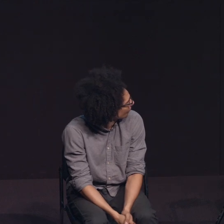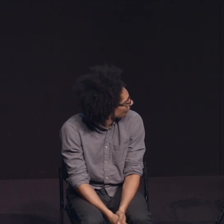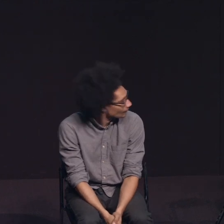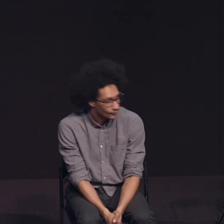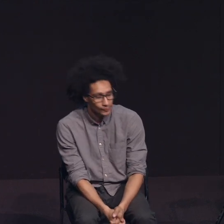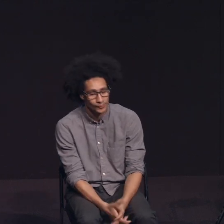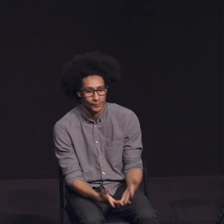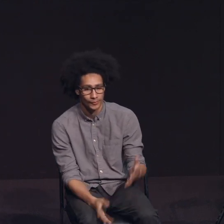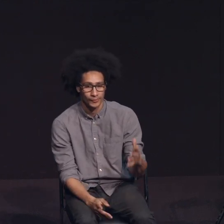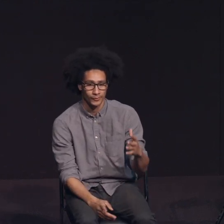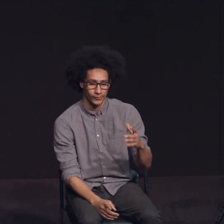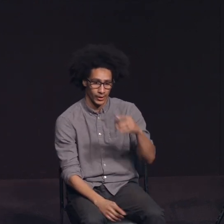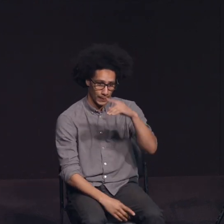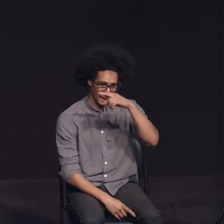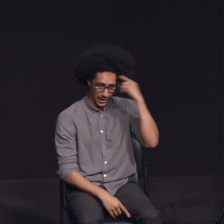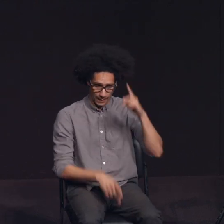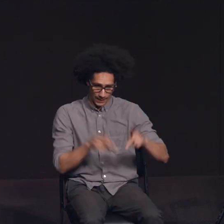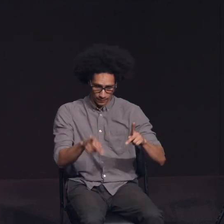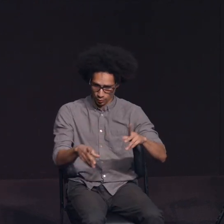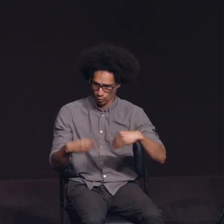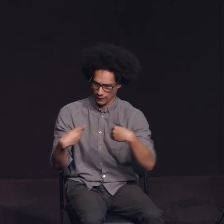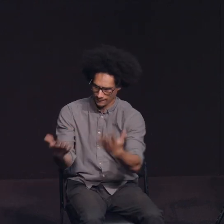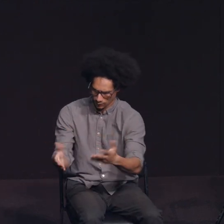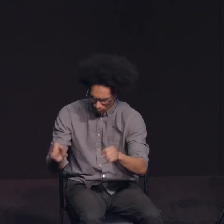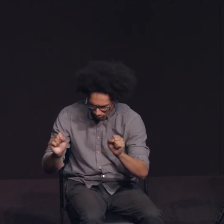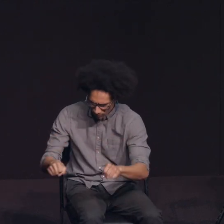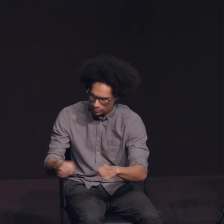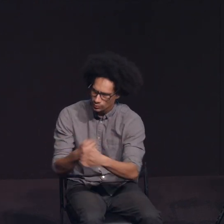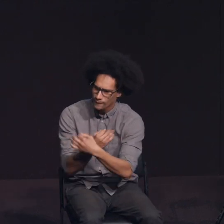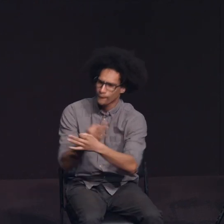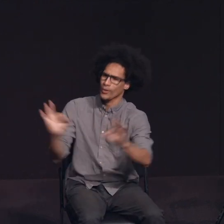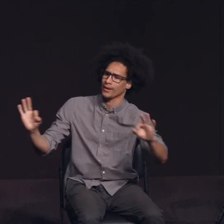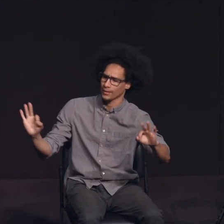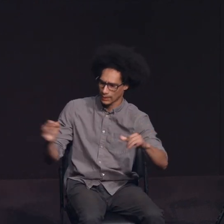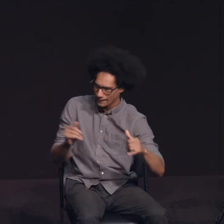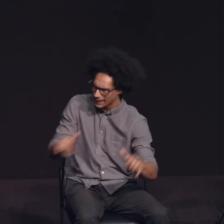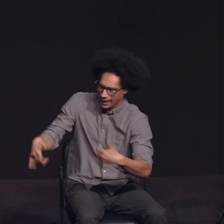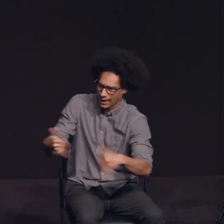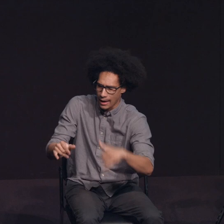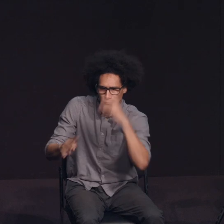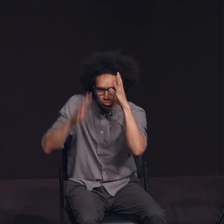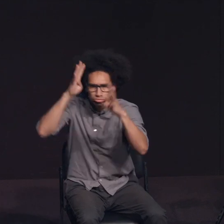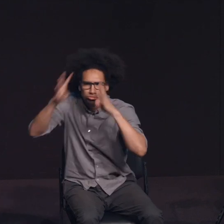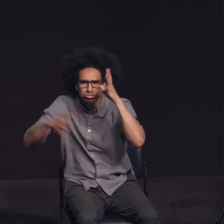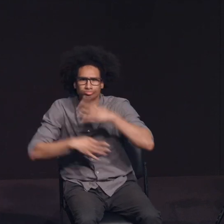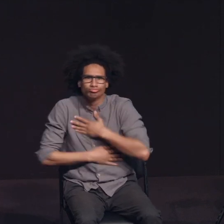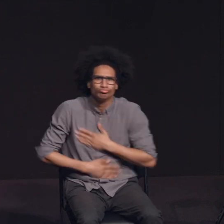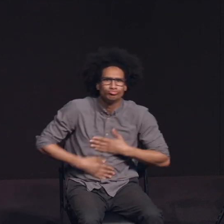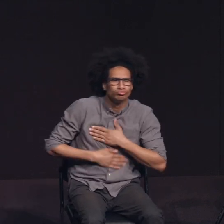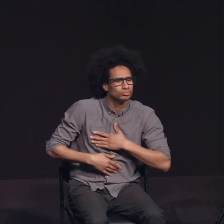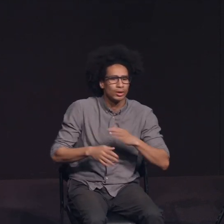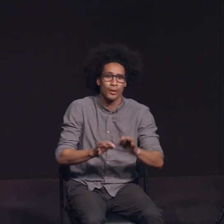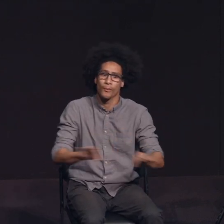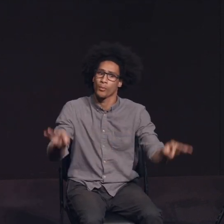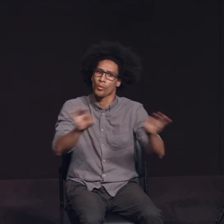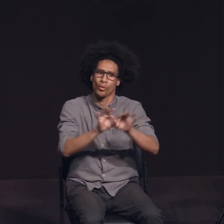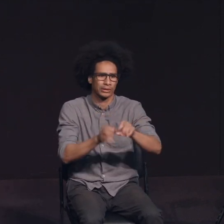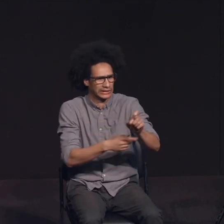Black people giving themselves permission to imagine, to be free, to play is so important and essential to our survival.